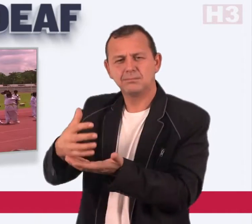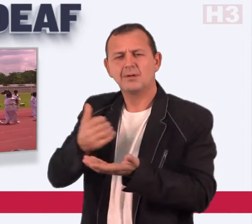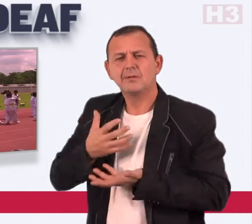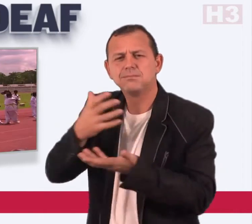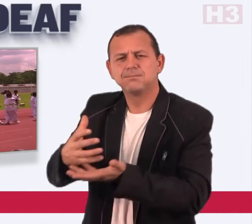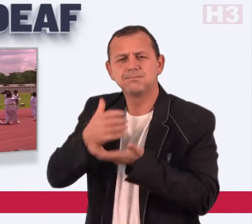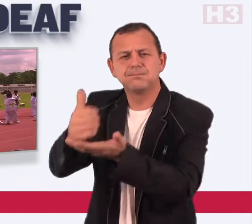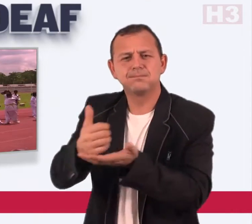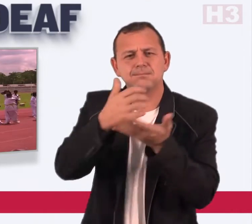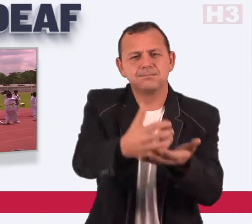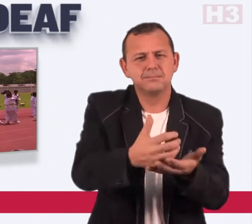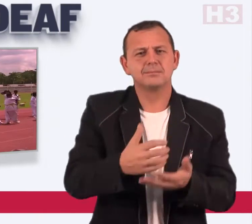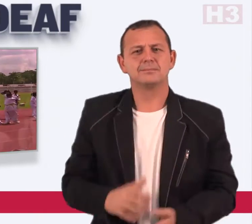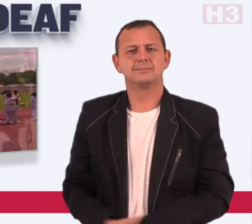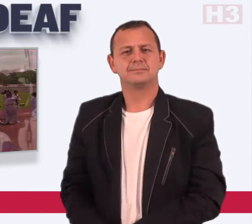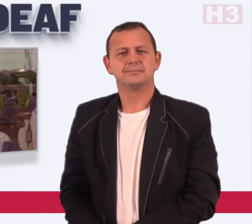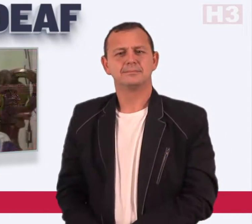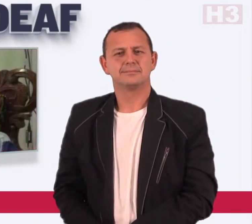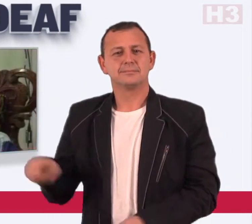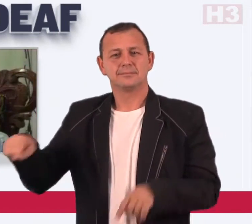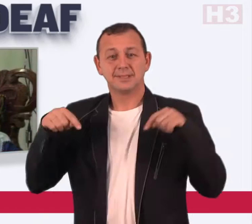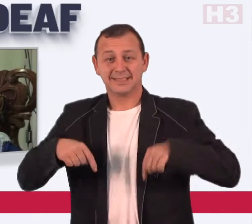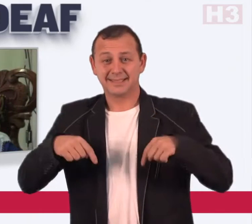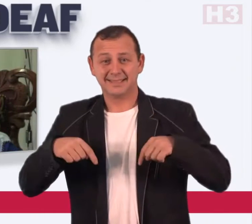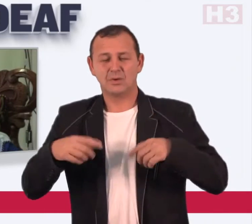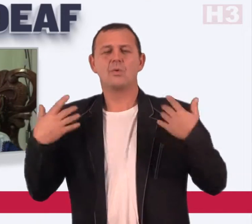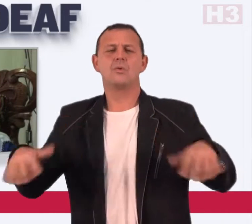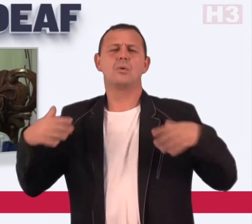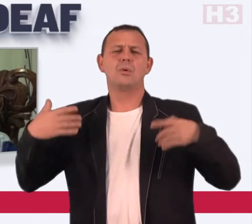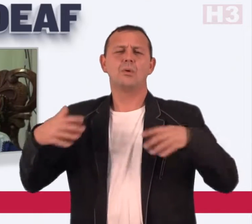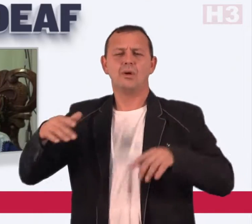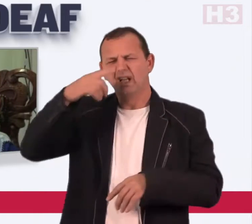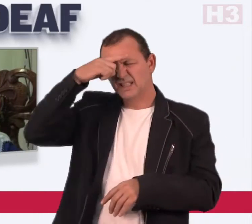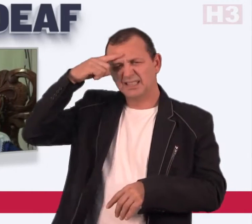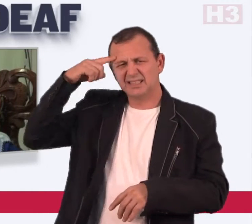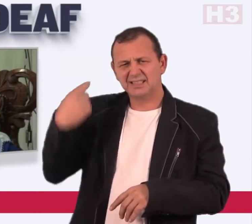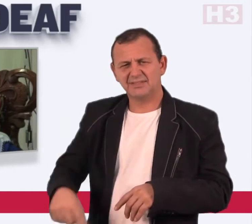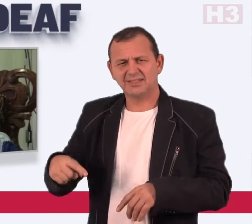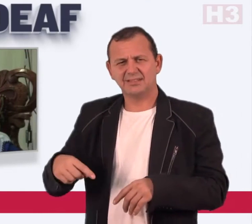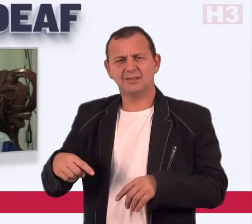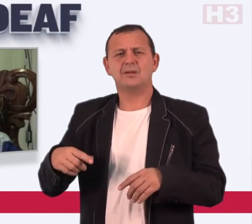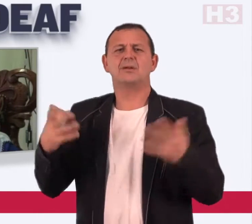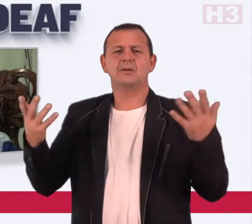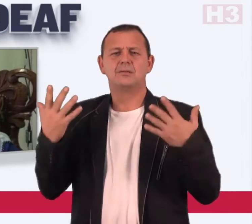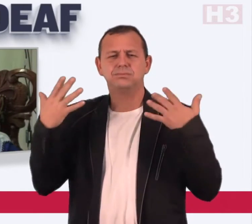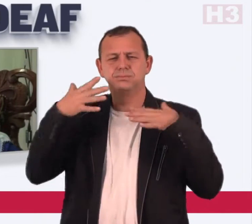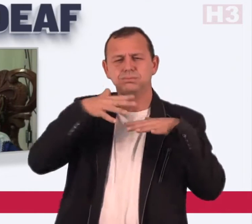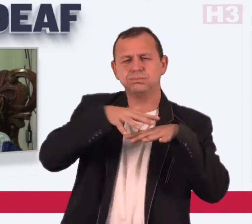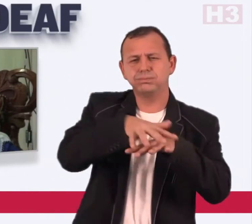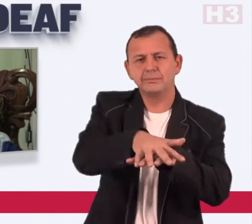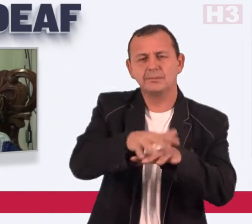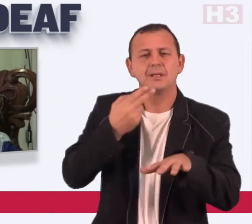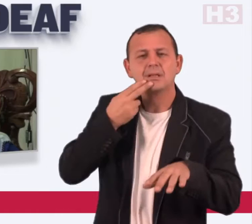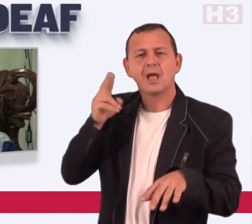prizes. Currently, it is difficult to integrate deaf